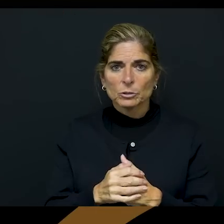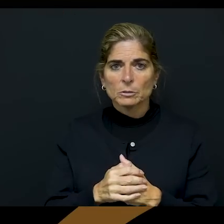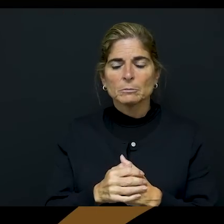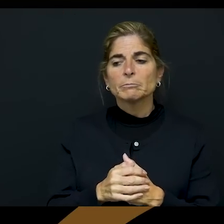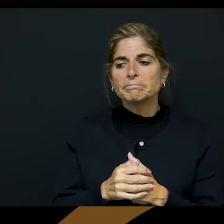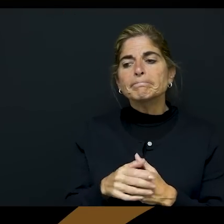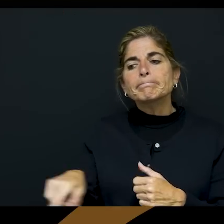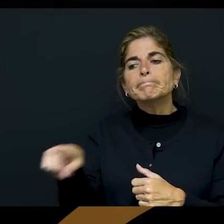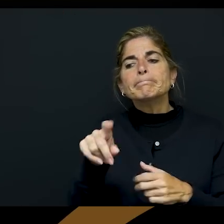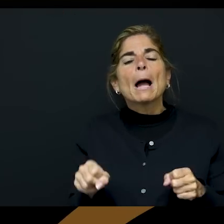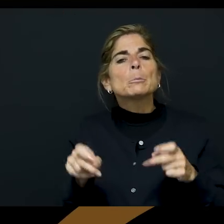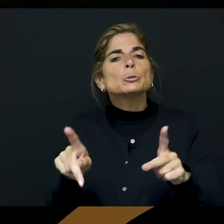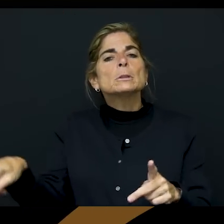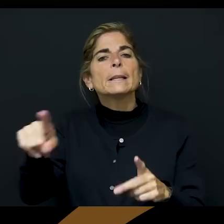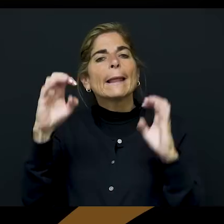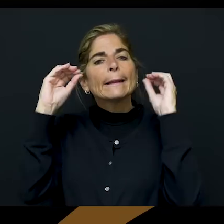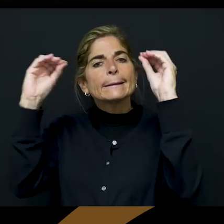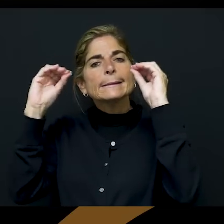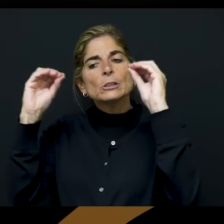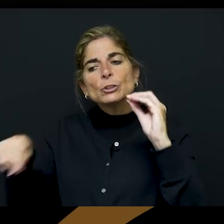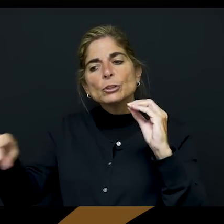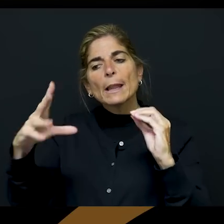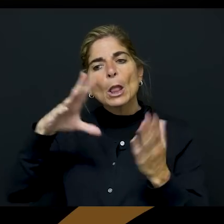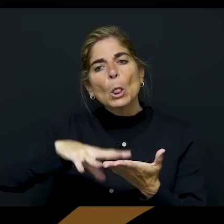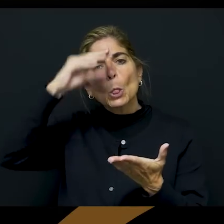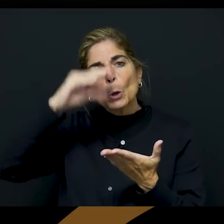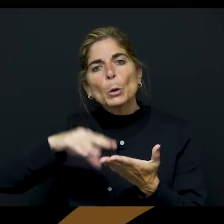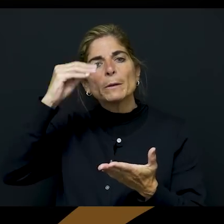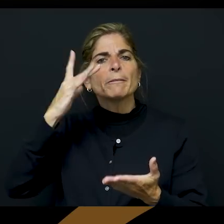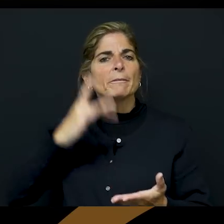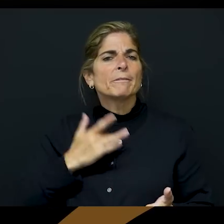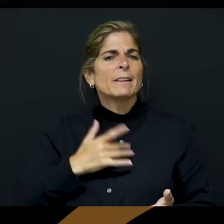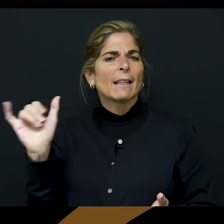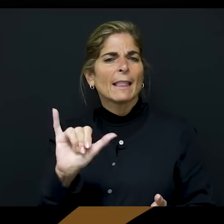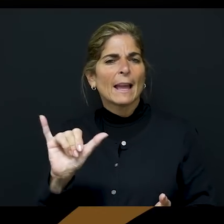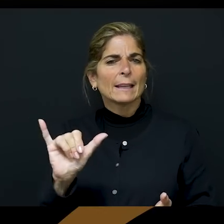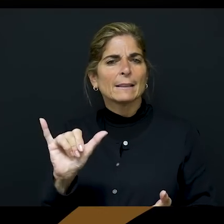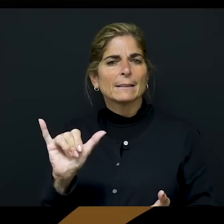An opportunity to educate people, to bring my experiences to life for them.